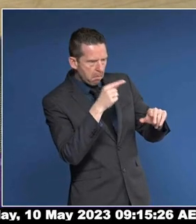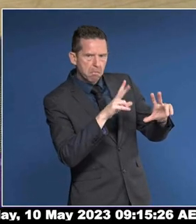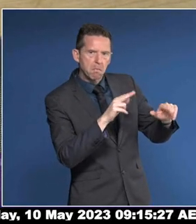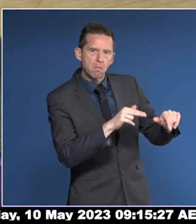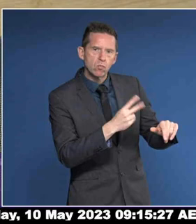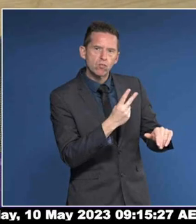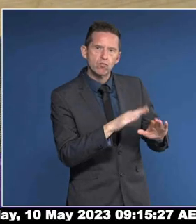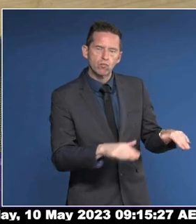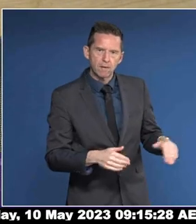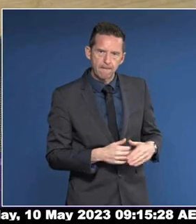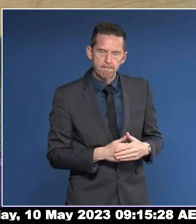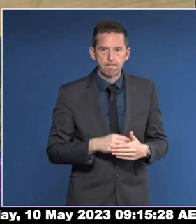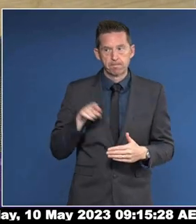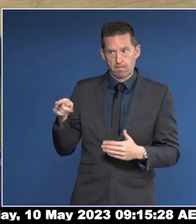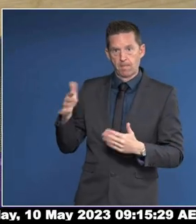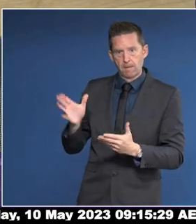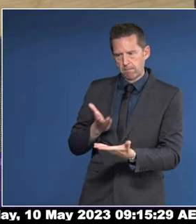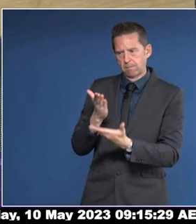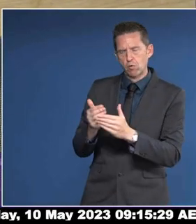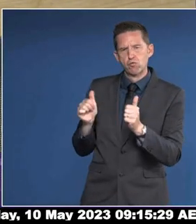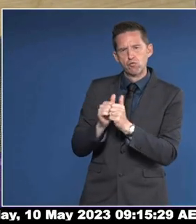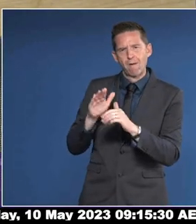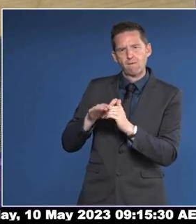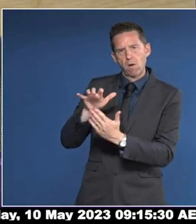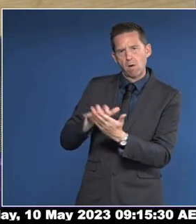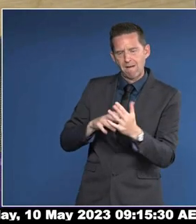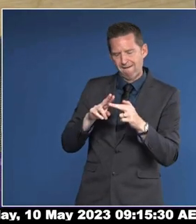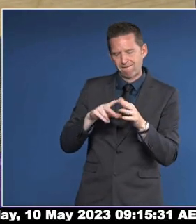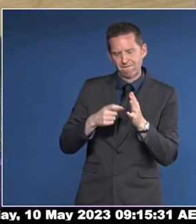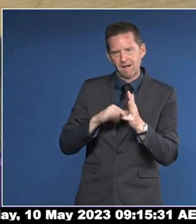You've also had an opportunity to review the department's records; is that